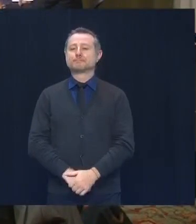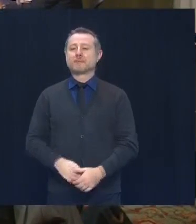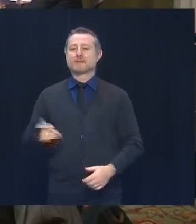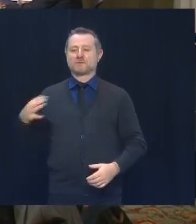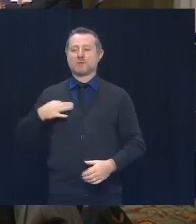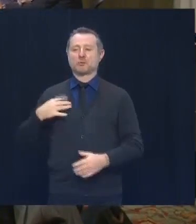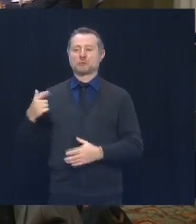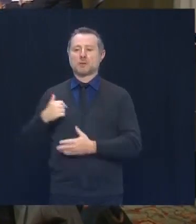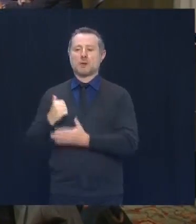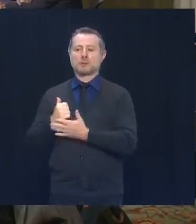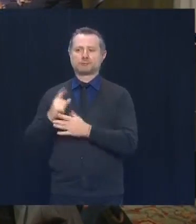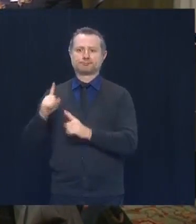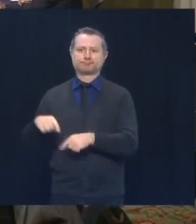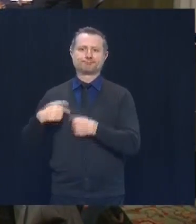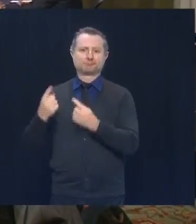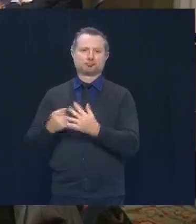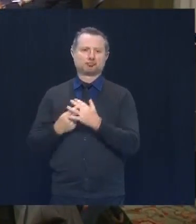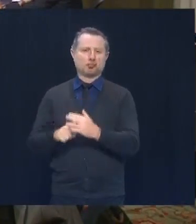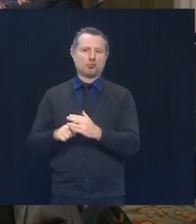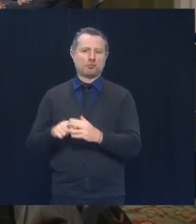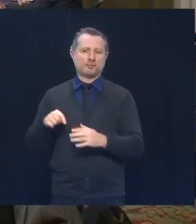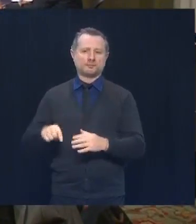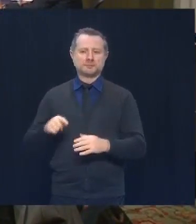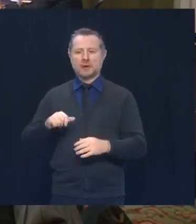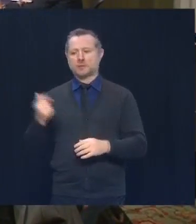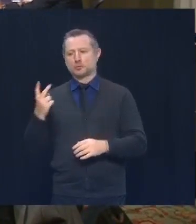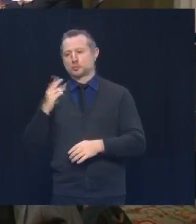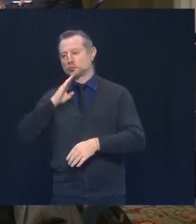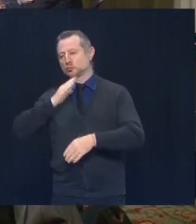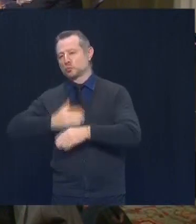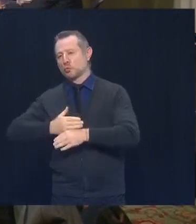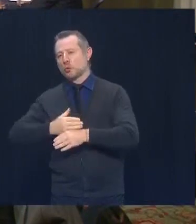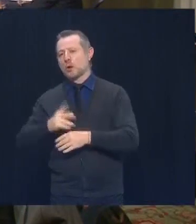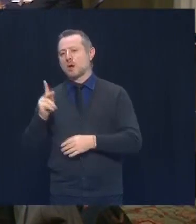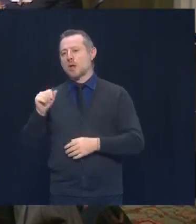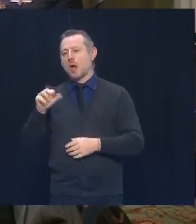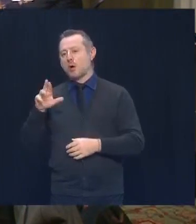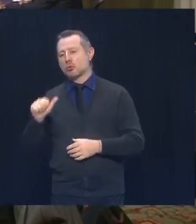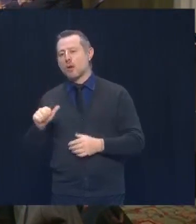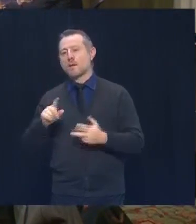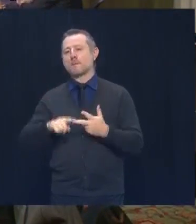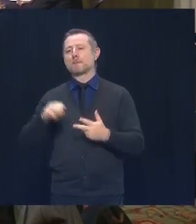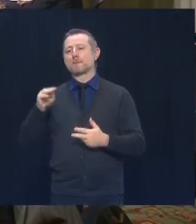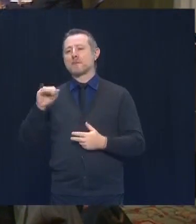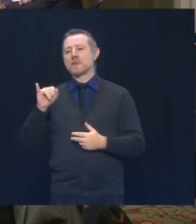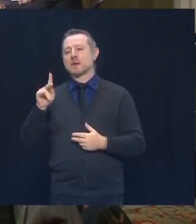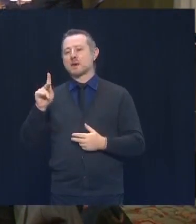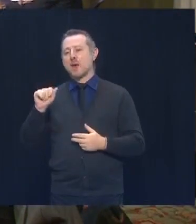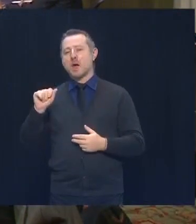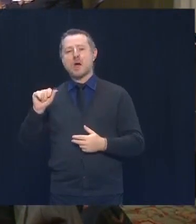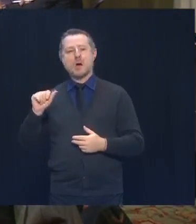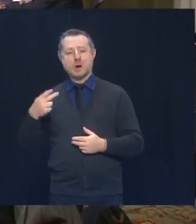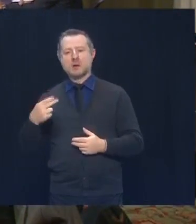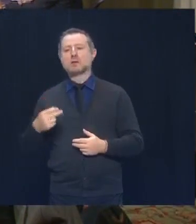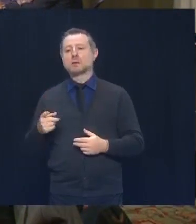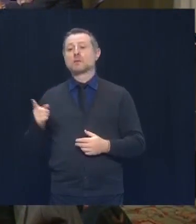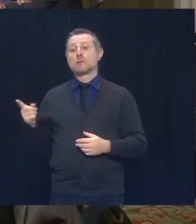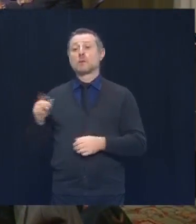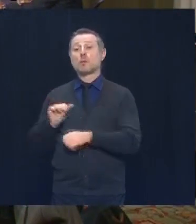WORKING WITH US, IMMEDIATE RIGHT. AND KENNEDY CUOMO, MY DAUGHTER, VOLUNTEERING TO HELP SINCE COVID STARTED WITH MY OTHER TWO